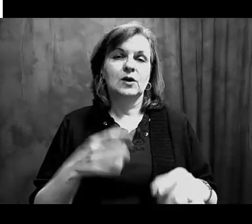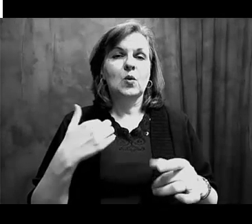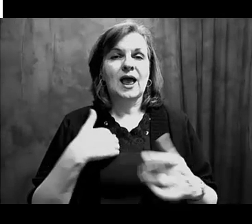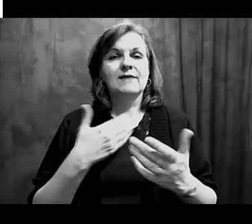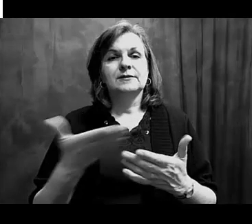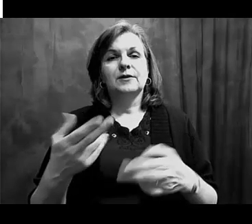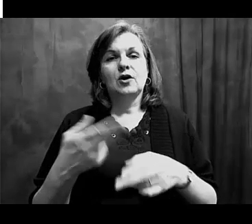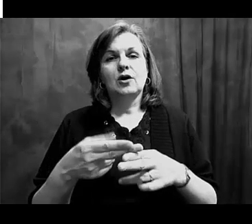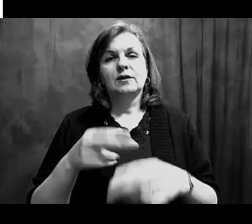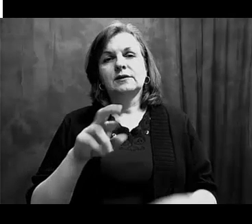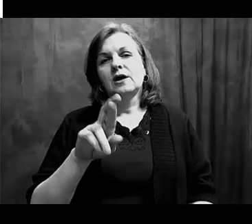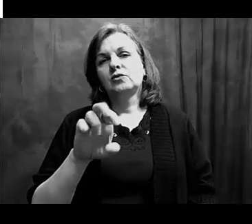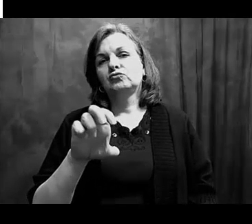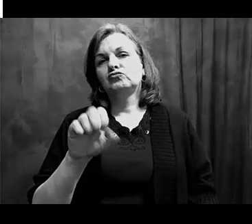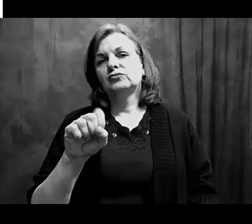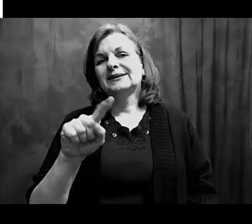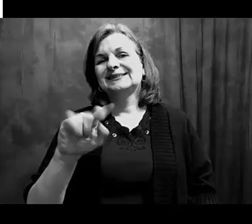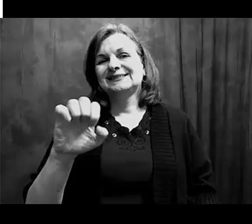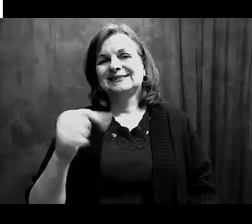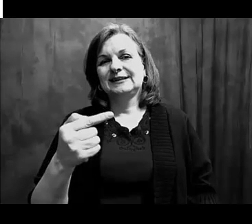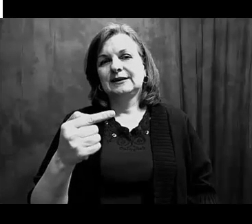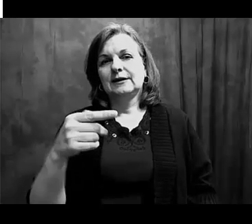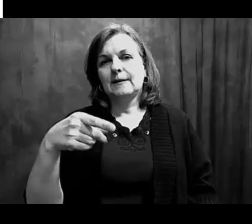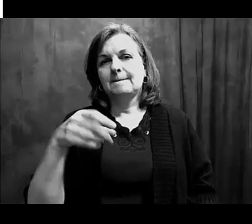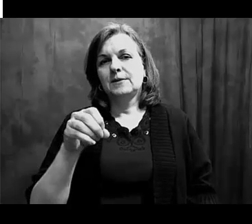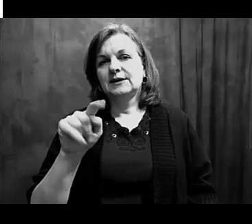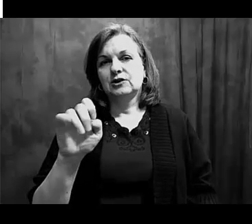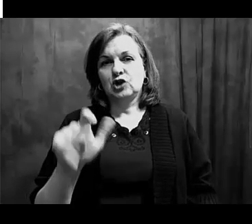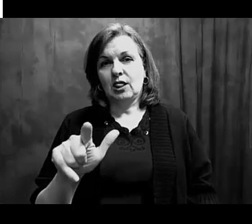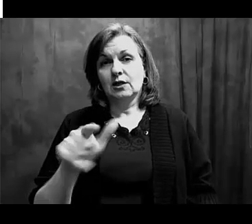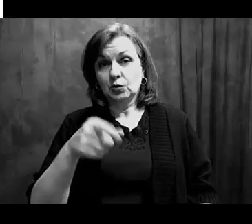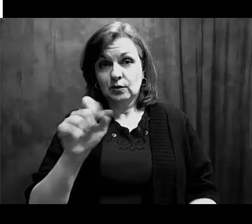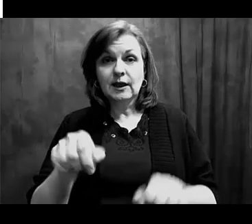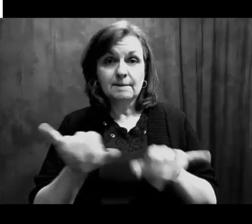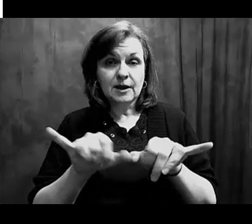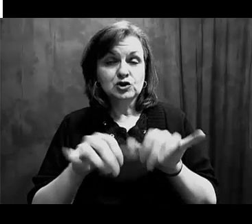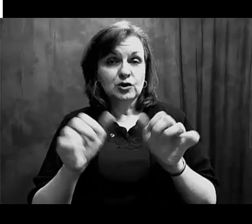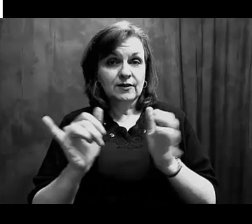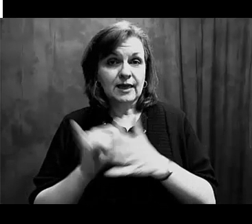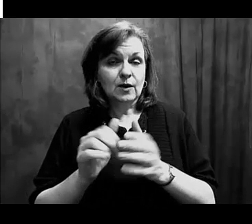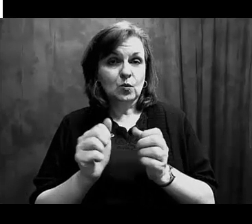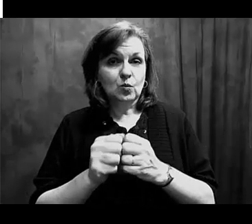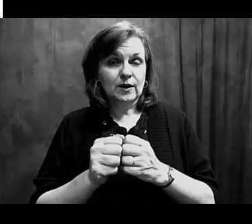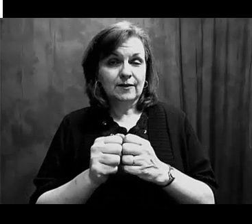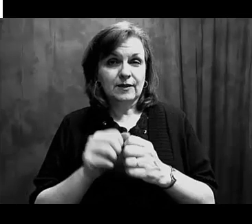we have a we call a resting potential and this is literally -- you can measure this with microelectrodes!